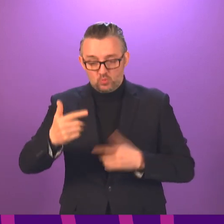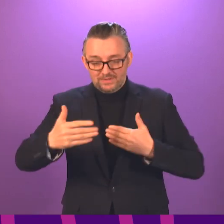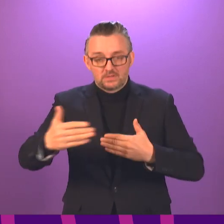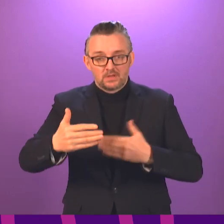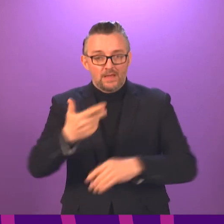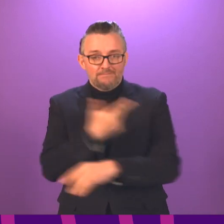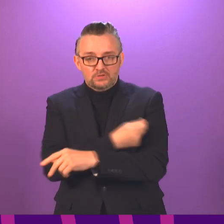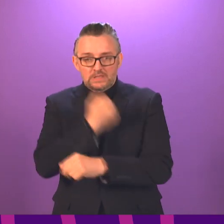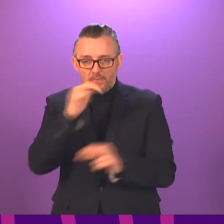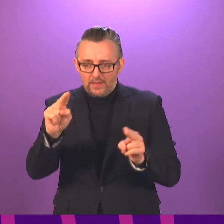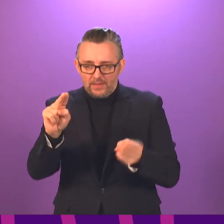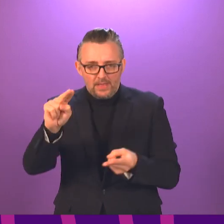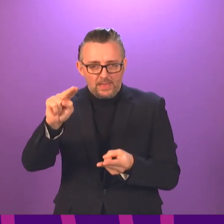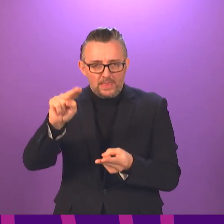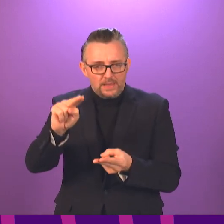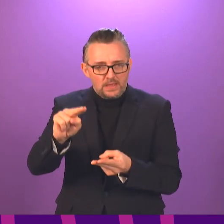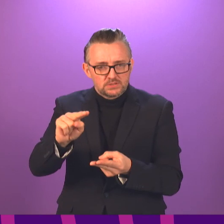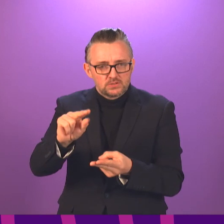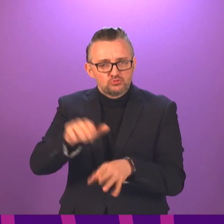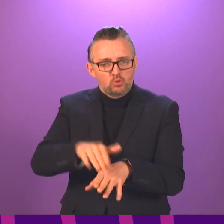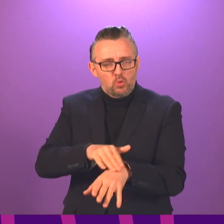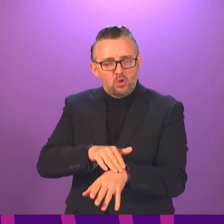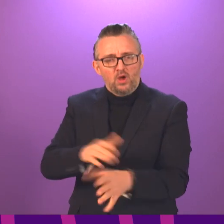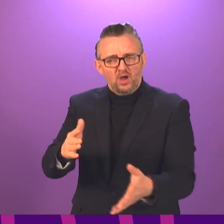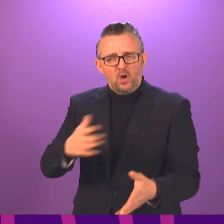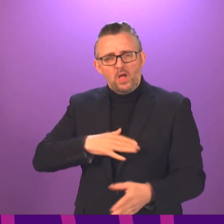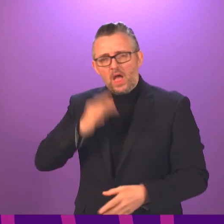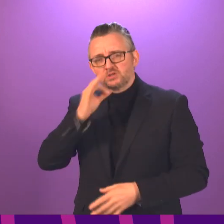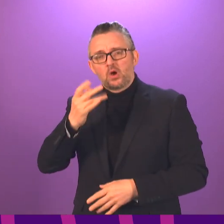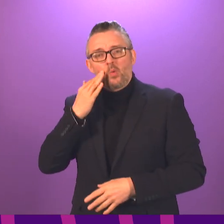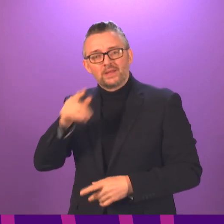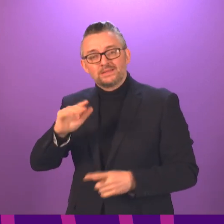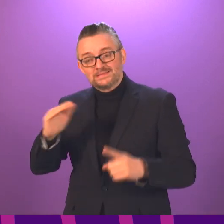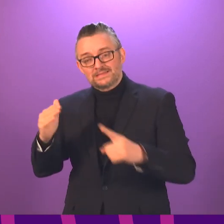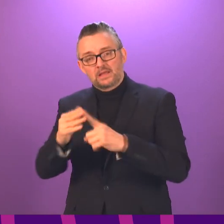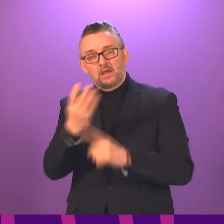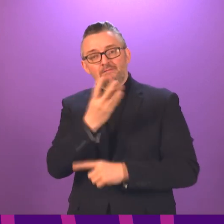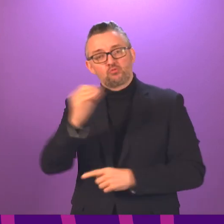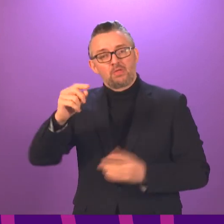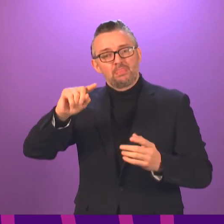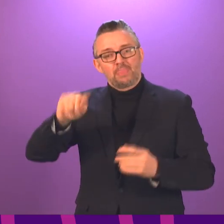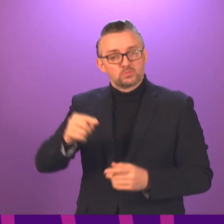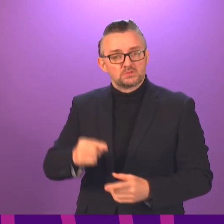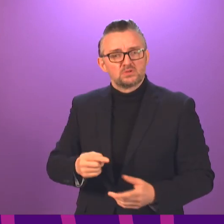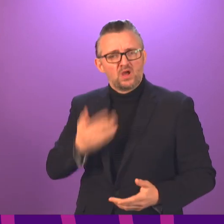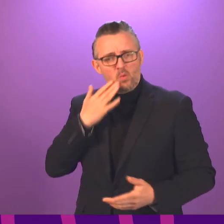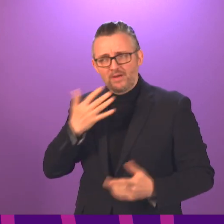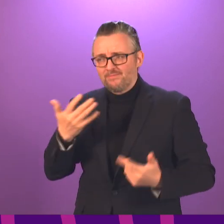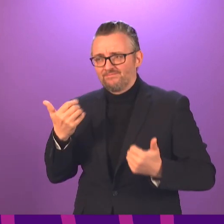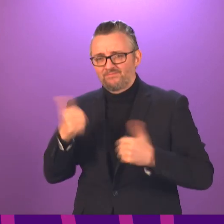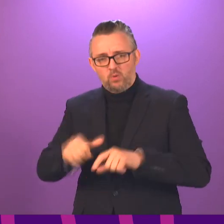even further. When will that target of 400,000 vaccinations per week be met so that we can